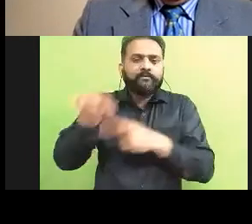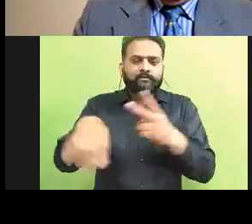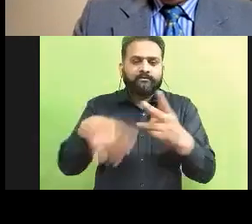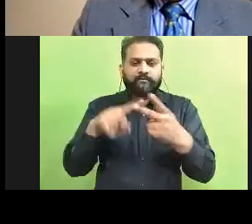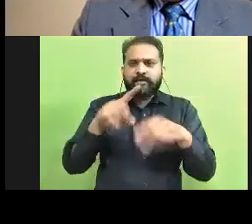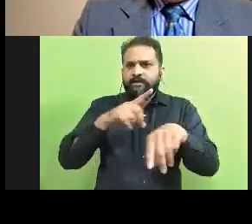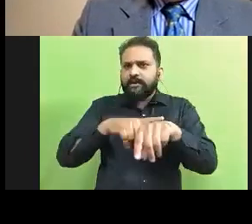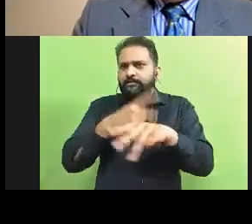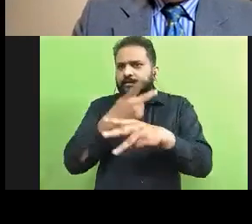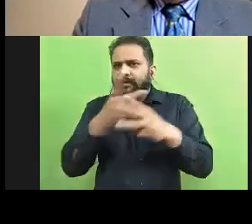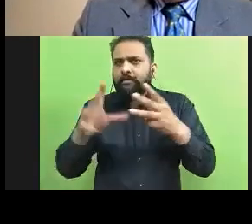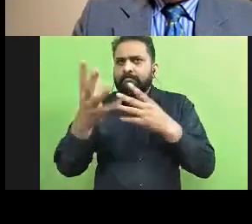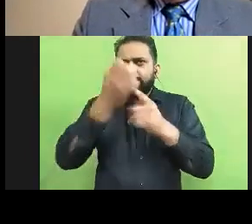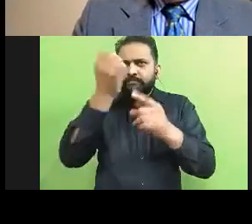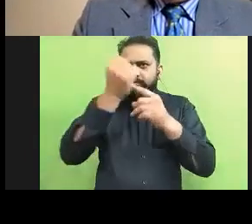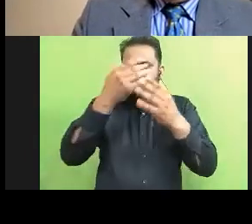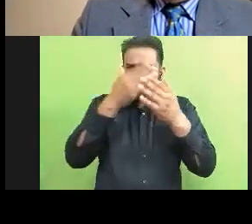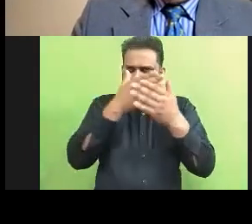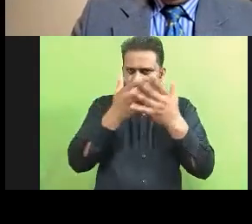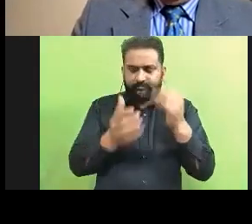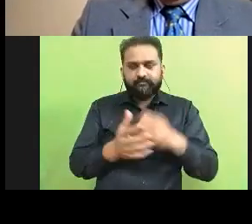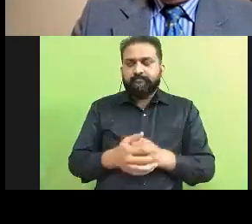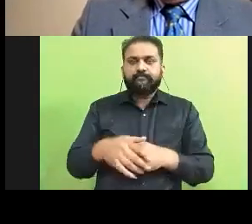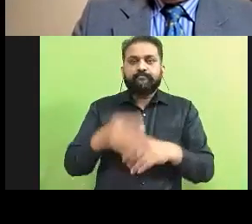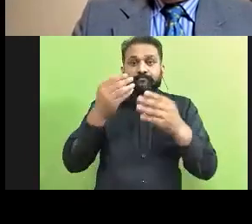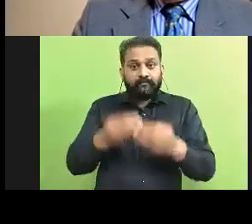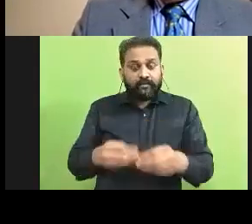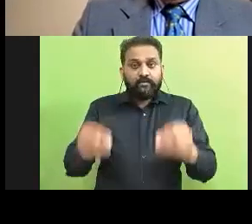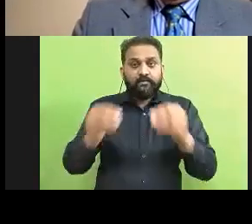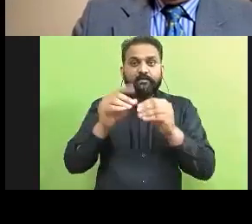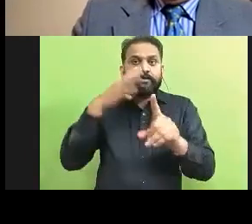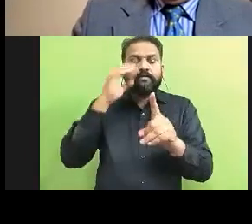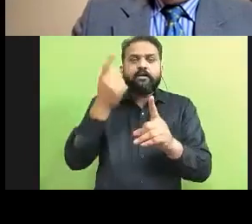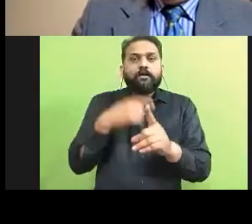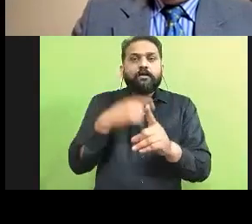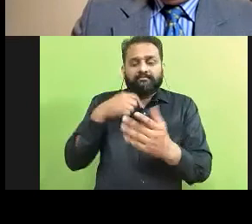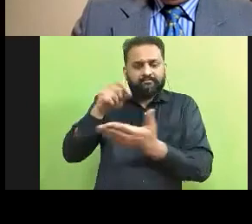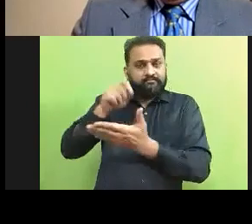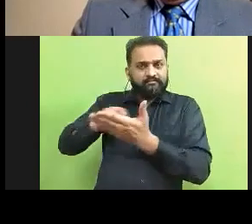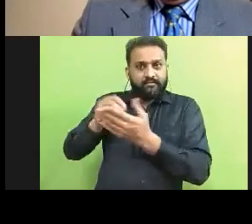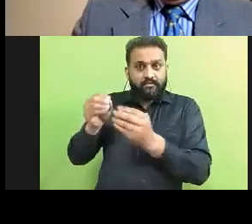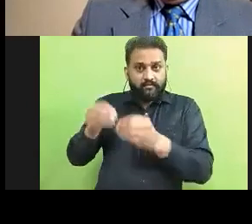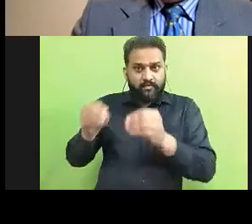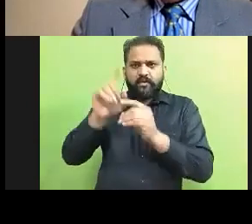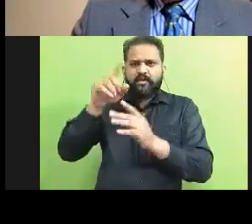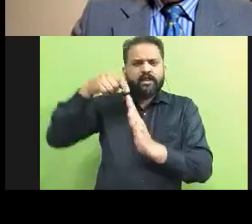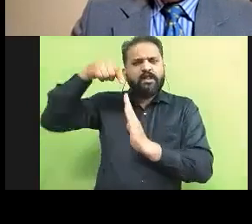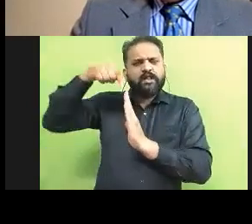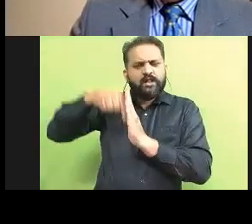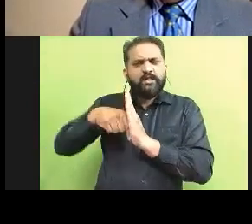now the important point is that we have to write down a brief note about that what